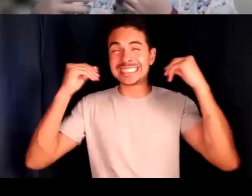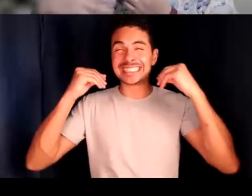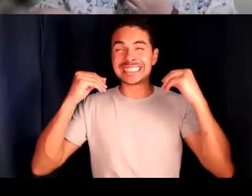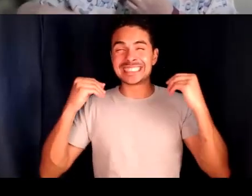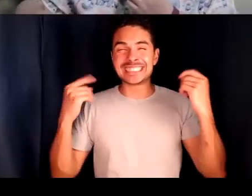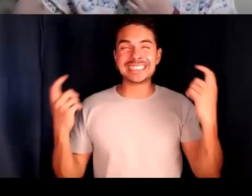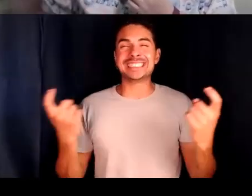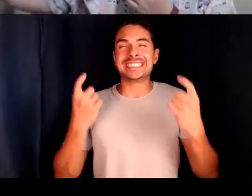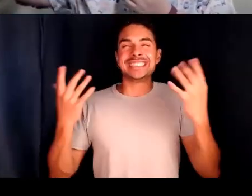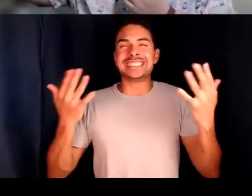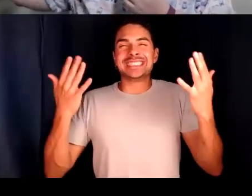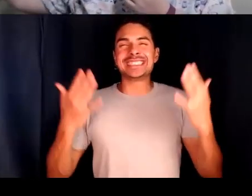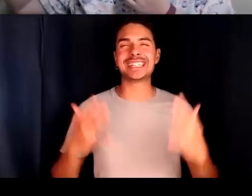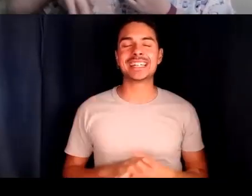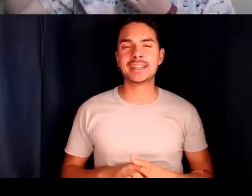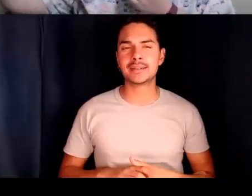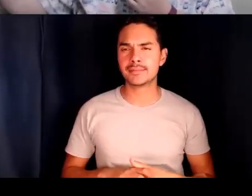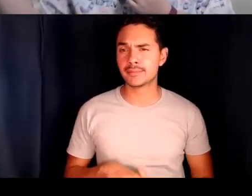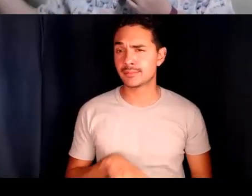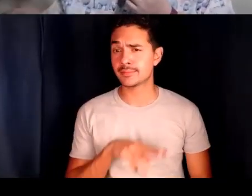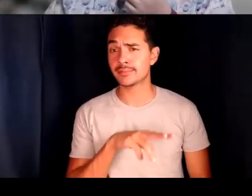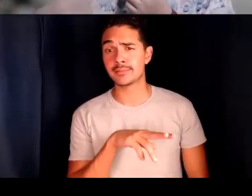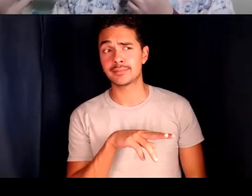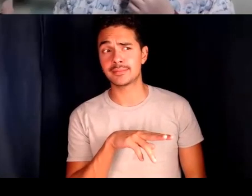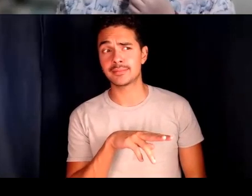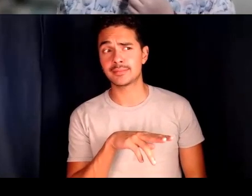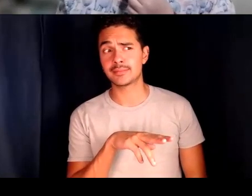you know, just in a way that's really disproportionately big.